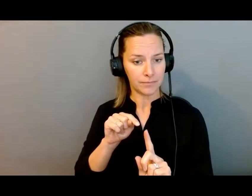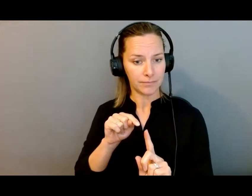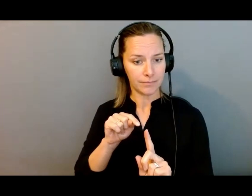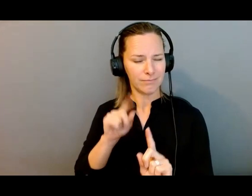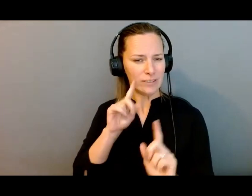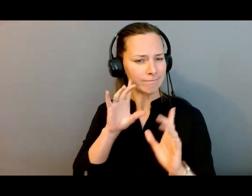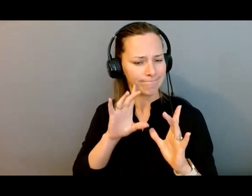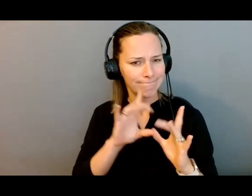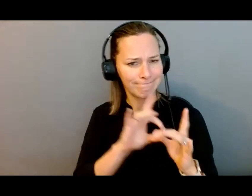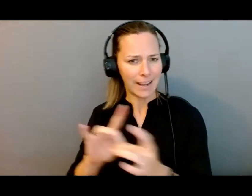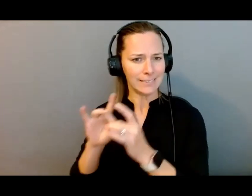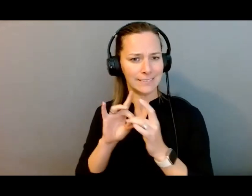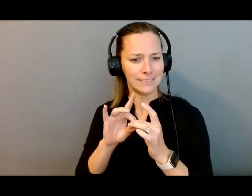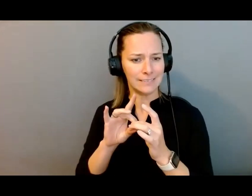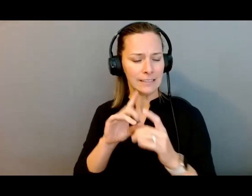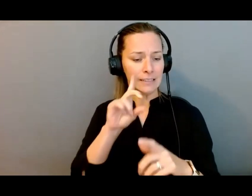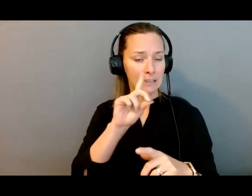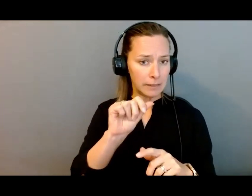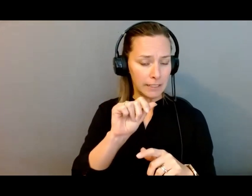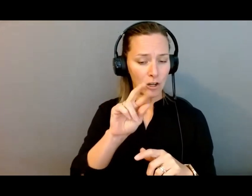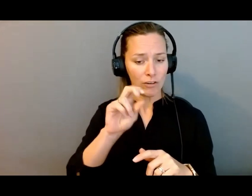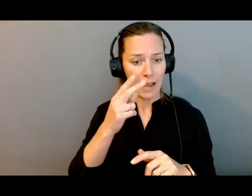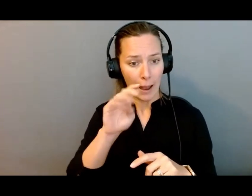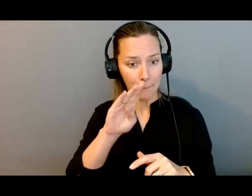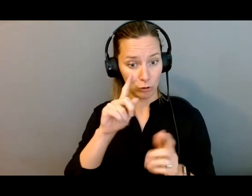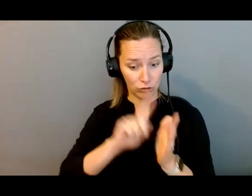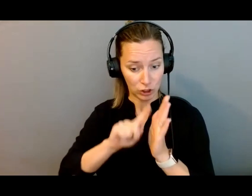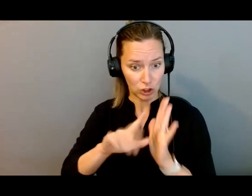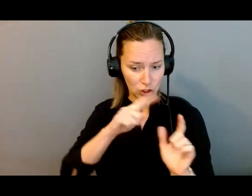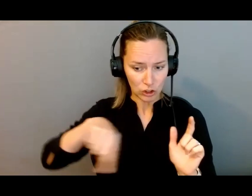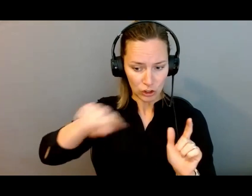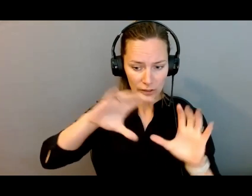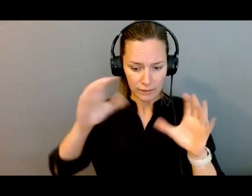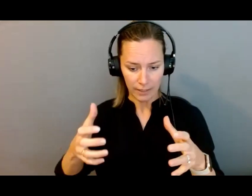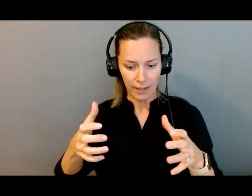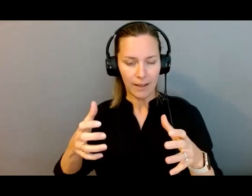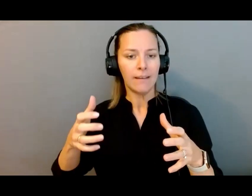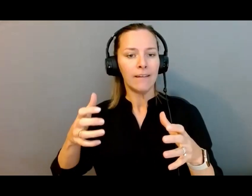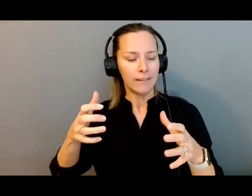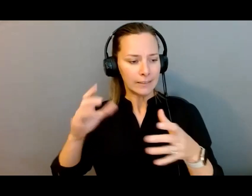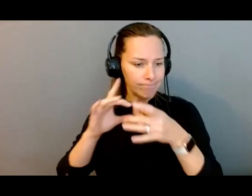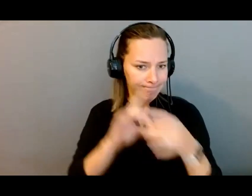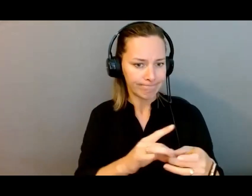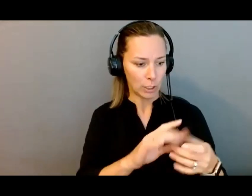disability and rehabilitation researchers to community-based research principles and goals.